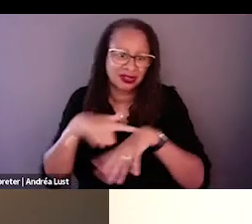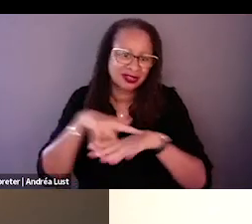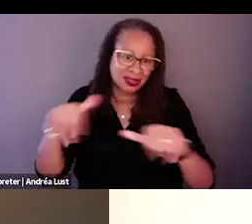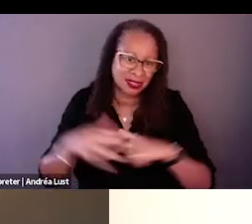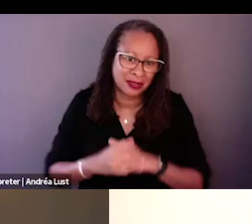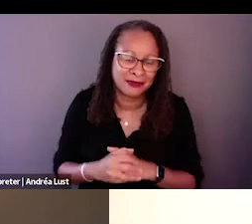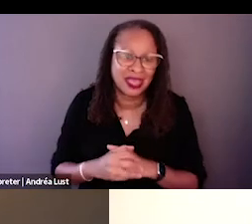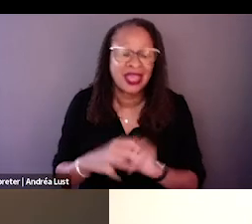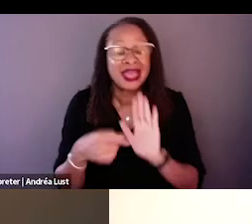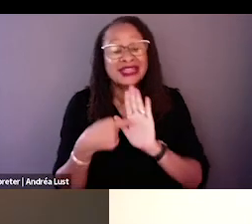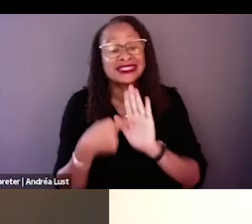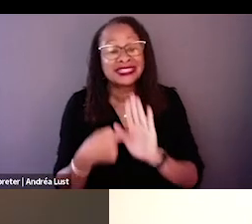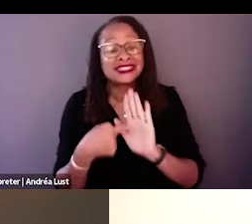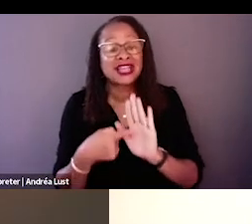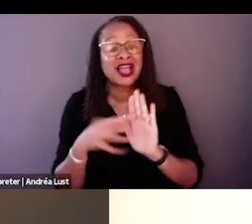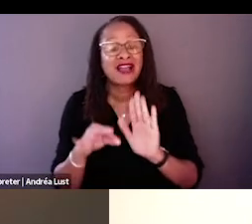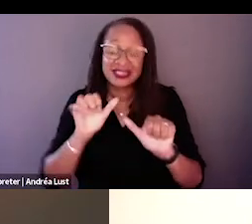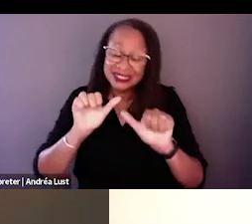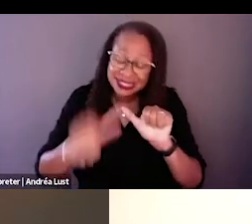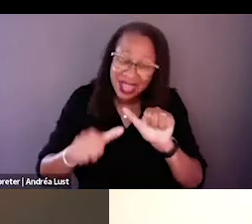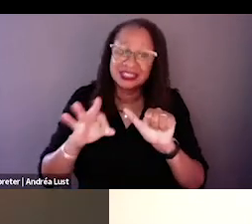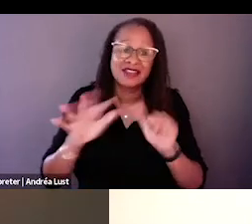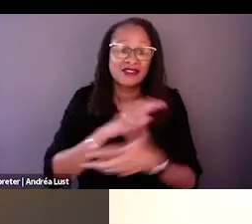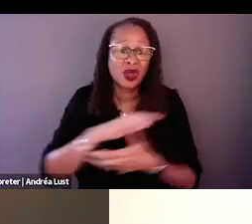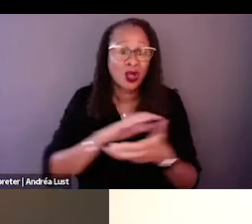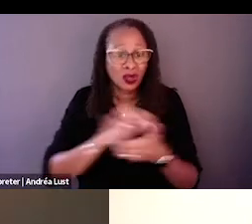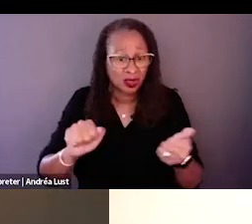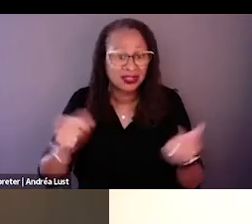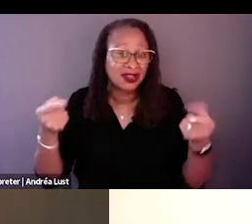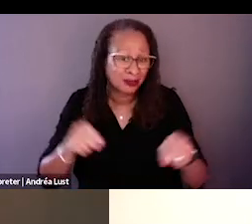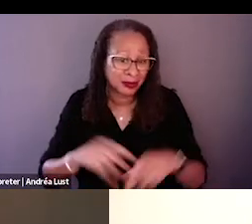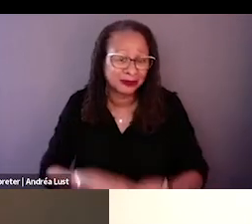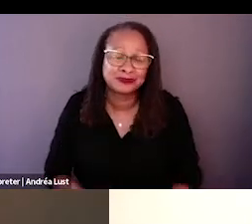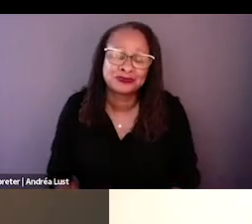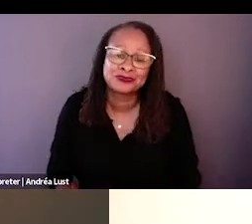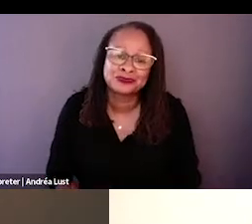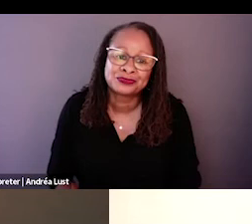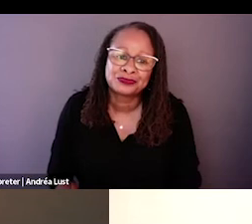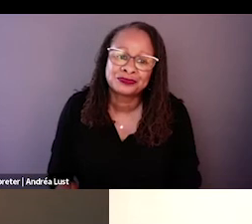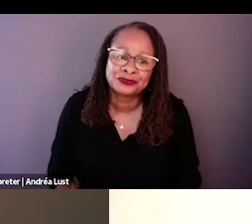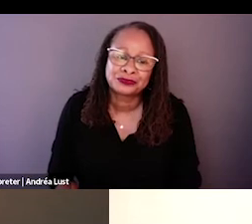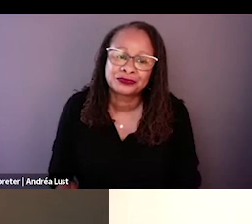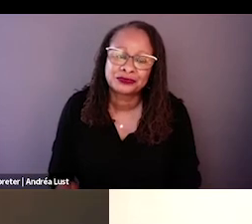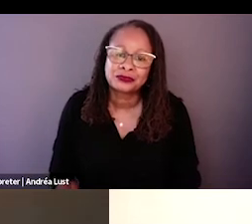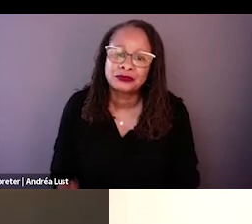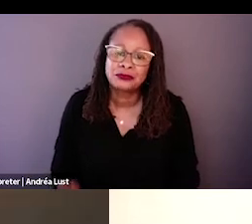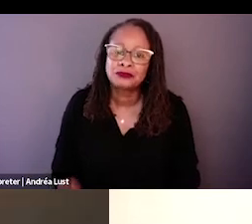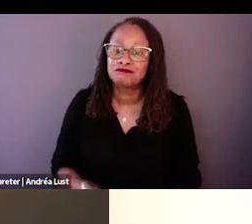He identifies one other boy he went to Hebrew school with. He said, I don't know what to say about him.